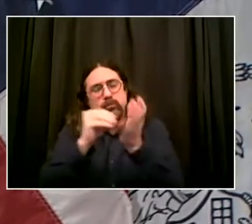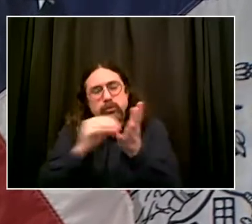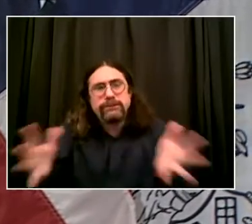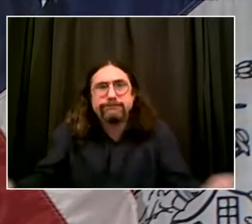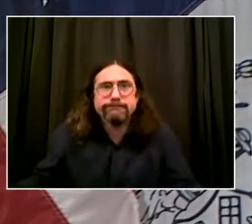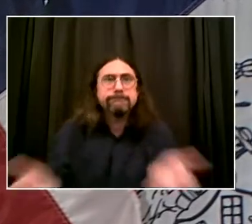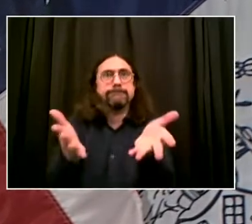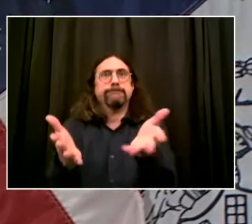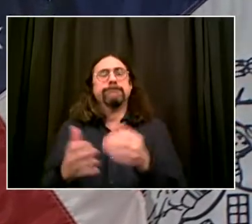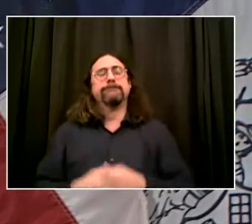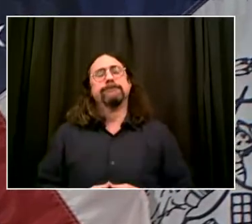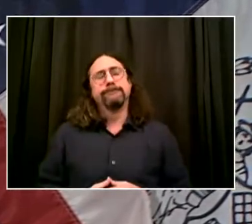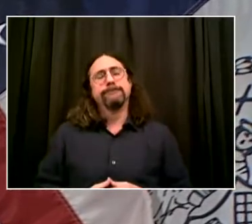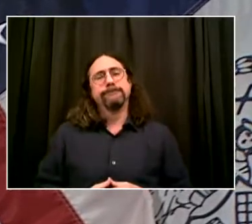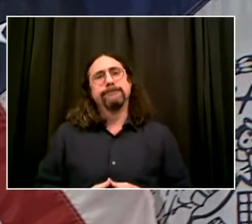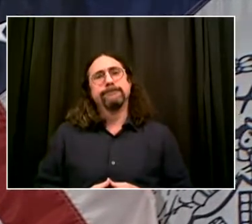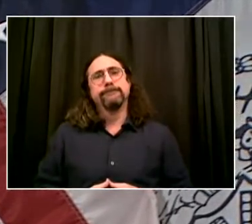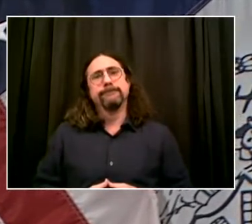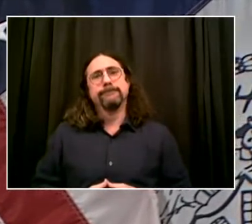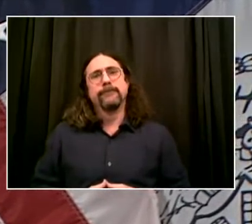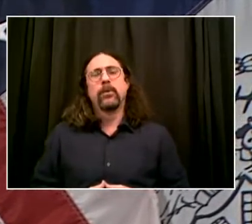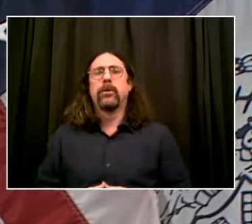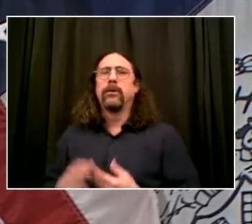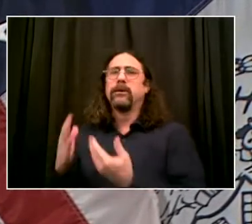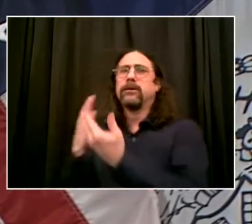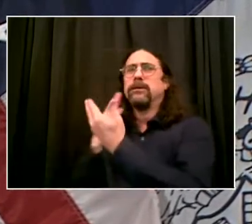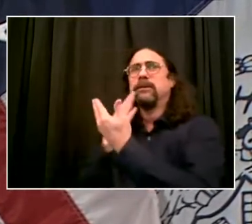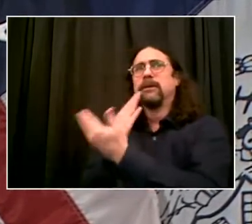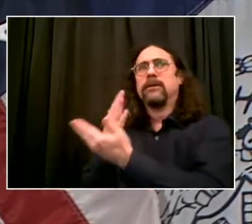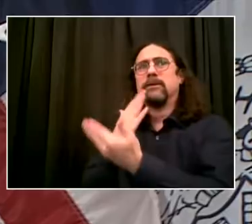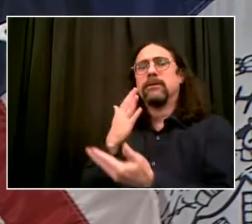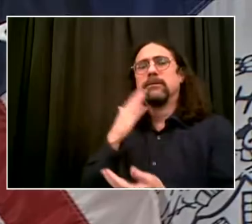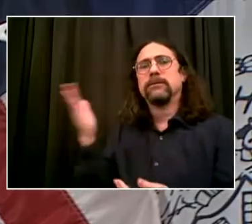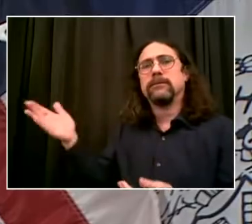VOICE WHEN HE TOLD THAT STORY,